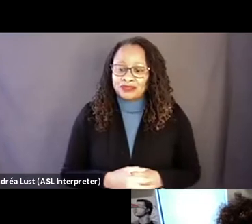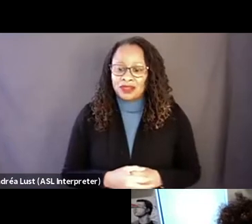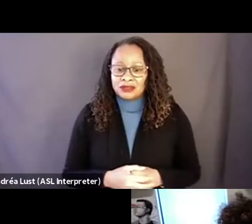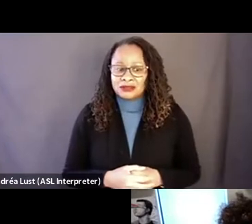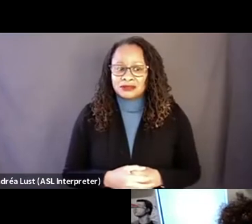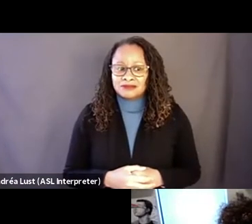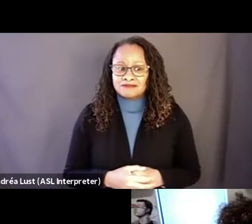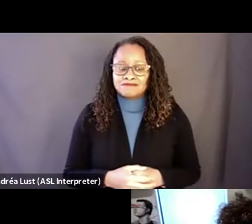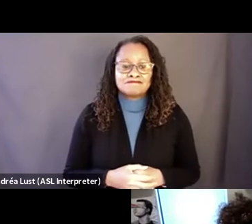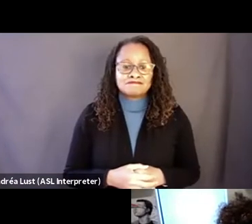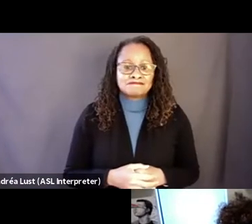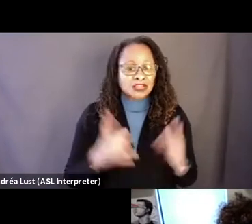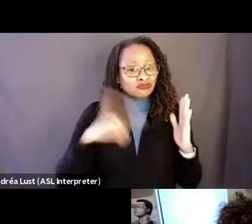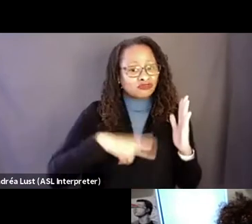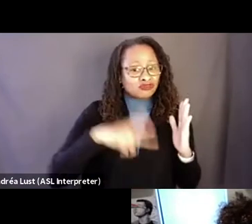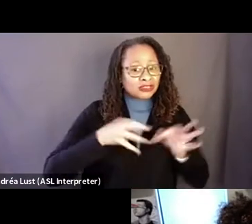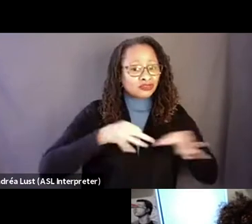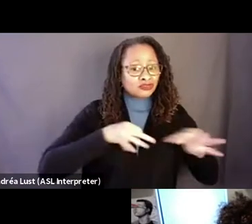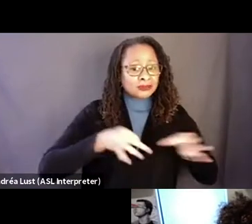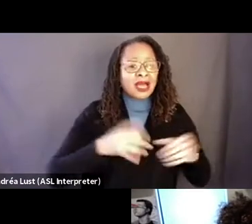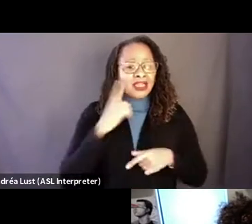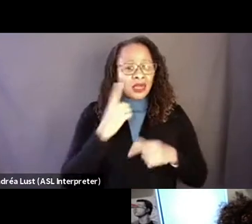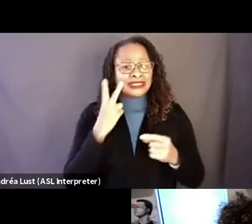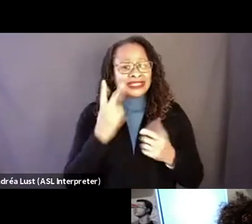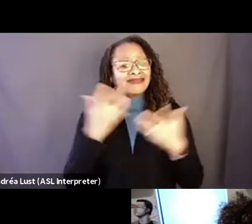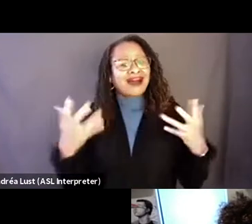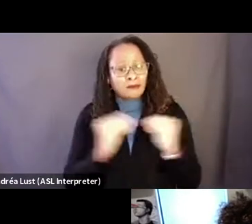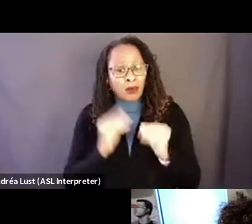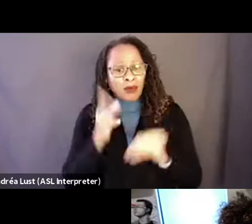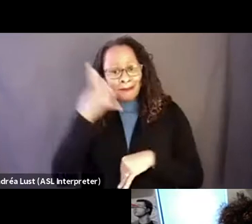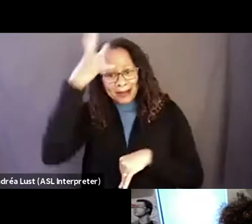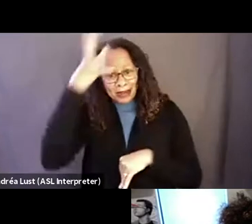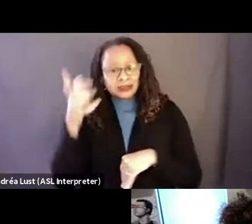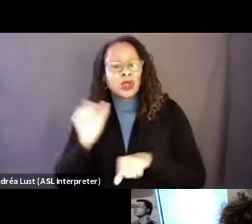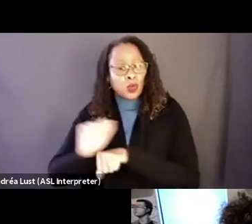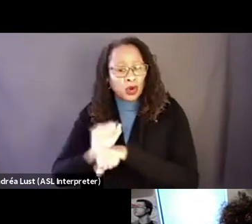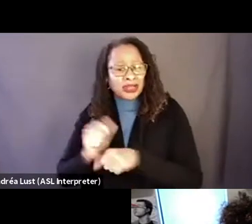In reading the description, I thought we would be seeing a lot of the parents working and seeing what their day-to-day was.